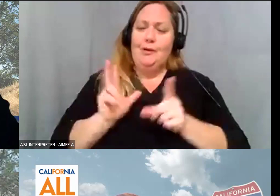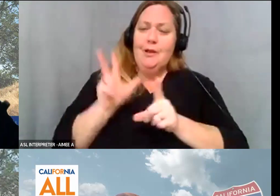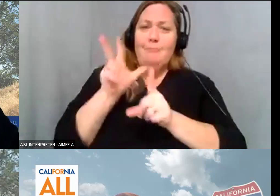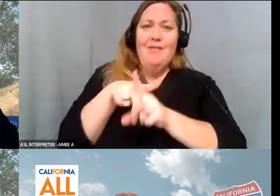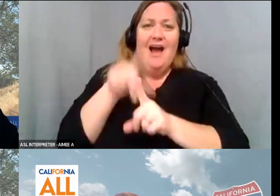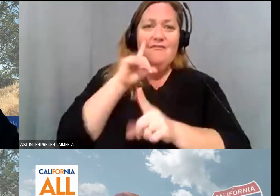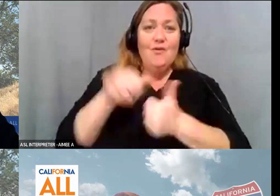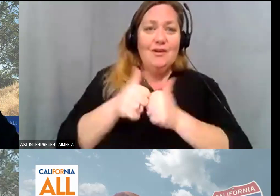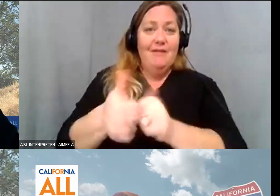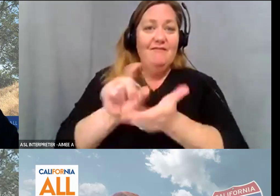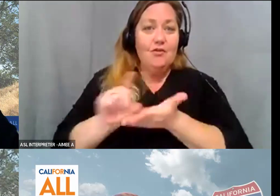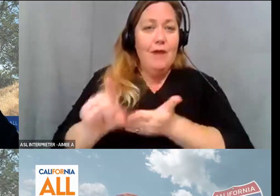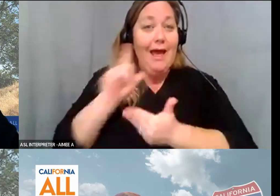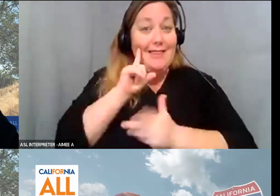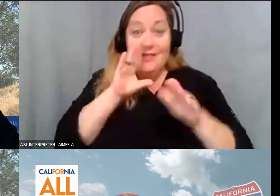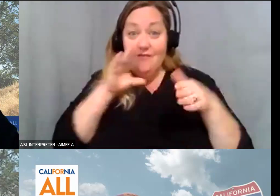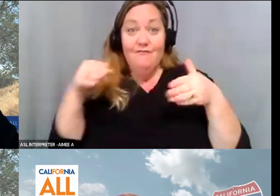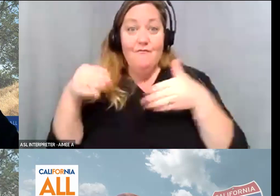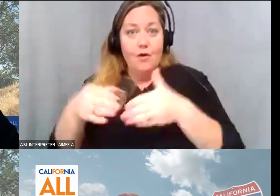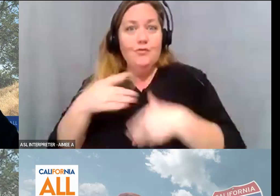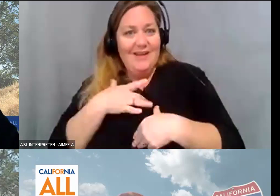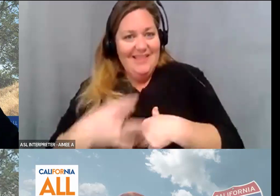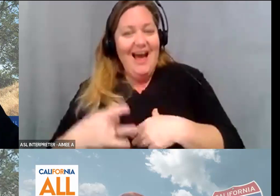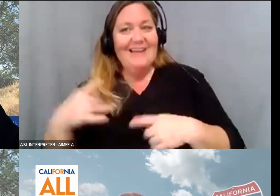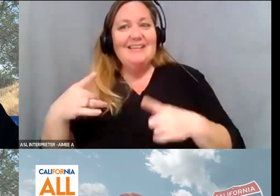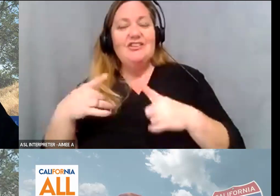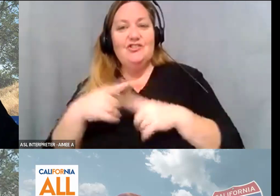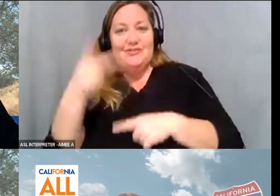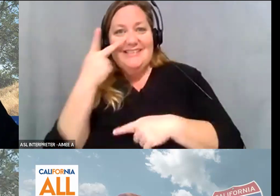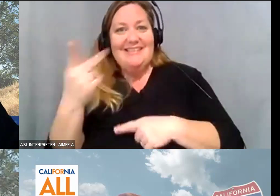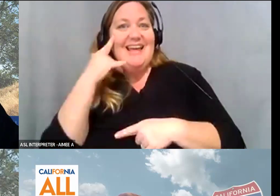cause I think you know, the focus is we all would like to get see California get its fair share of